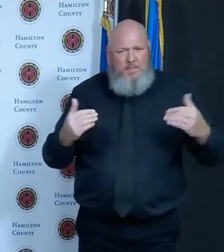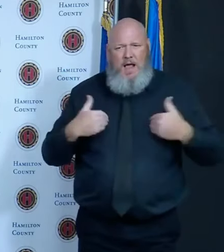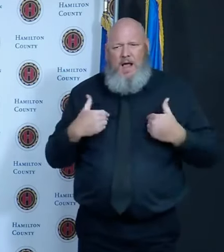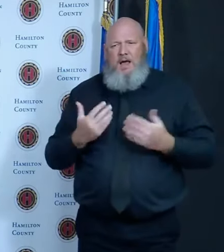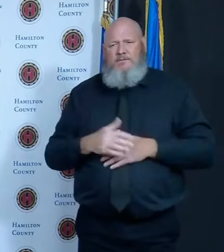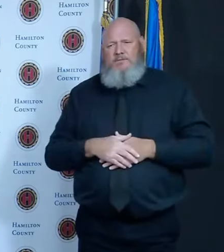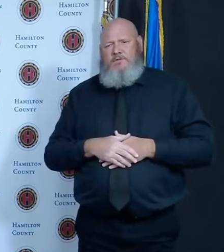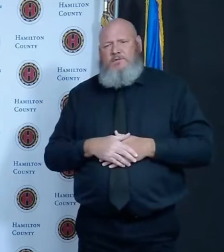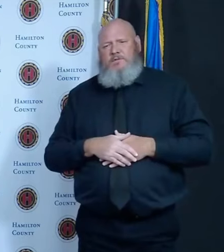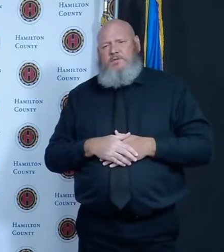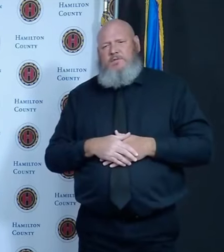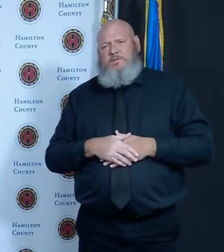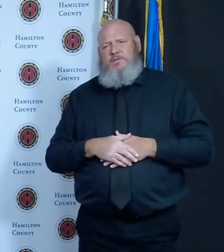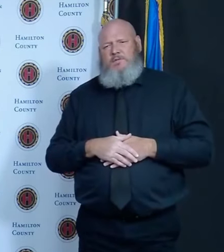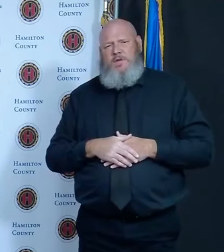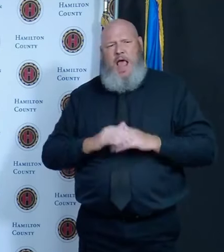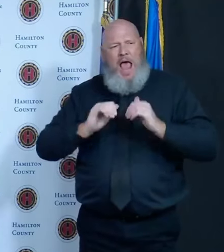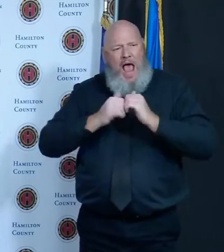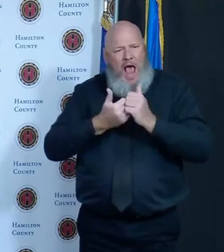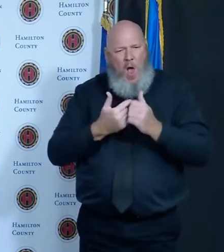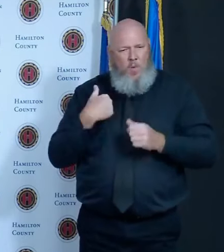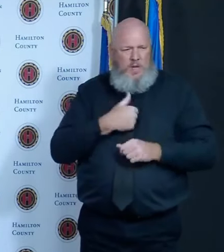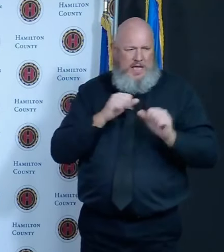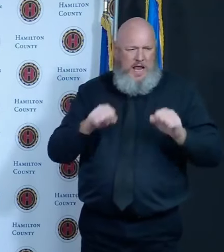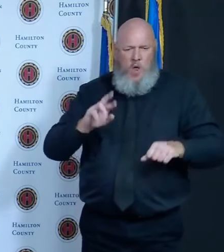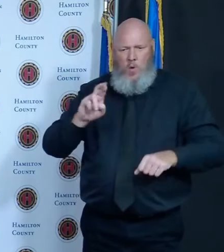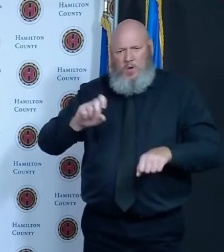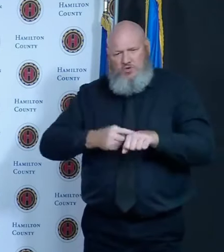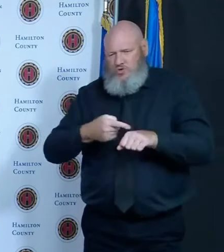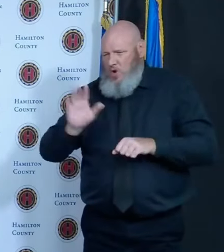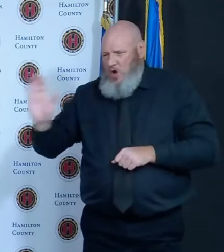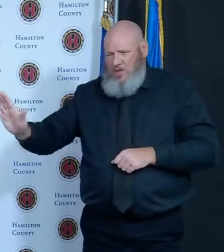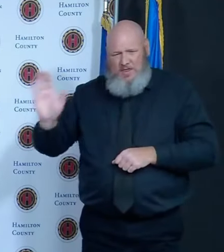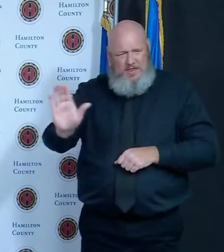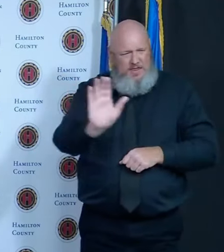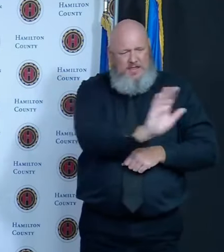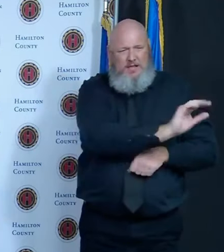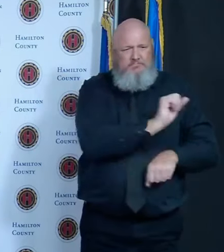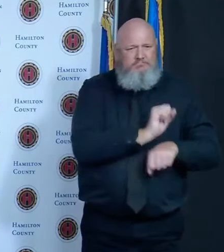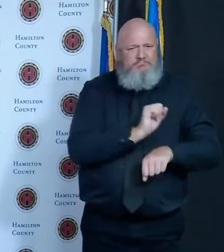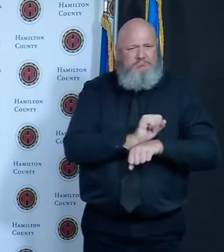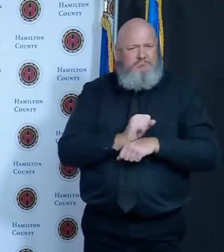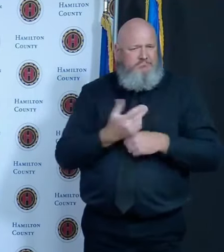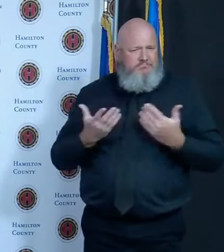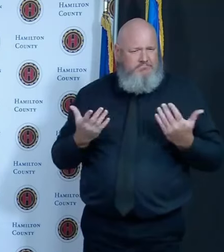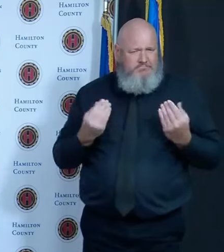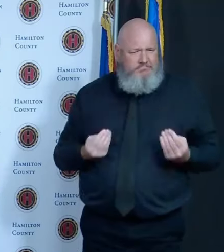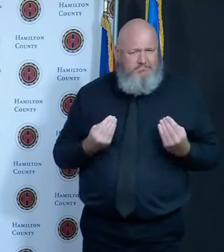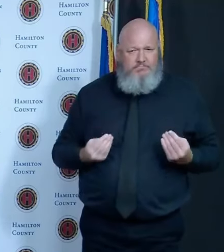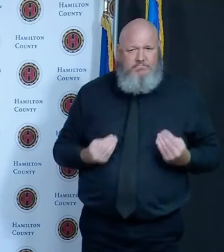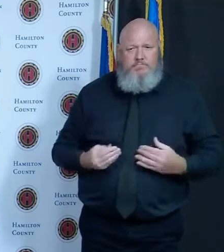so what it what it looks like for employees to go back to work in an office setting is very different than what it looks like to go back to work in